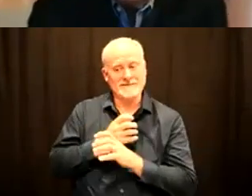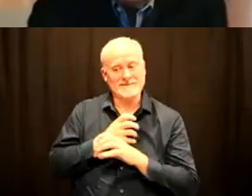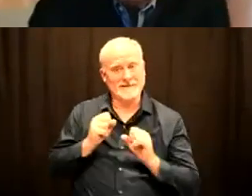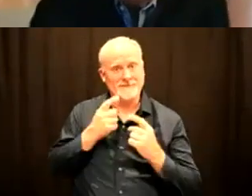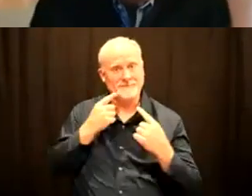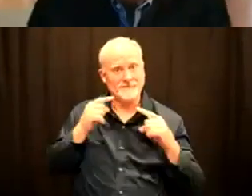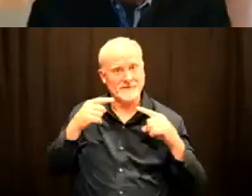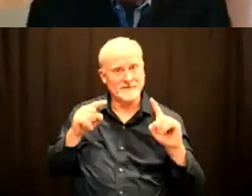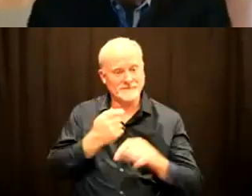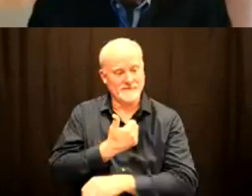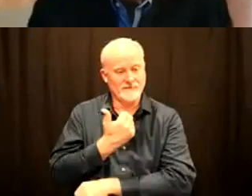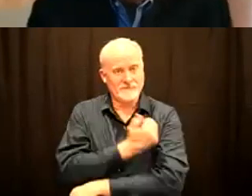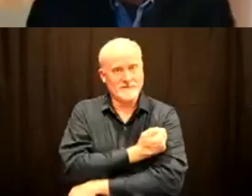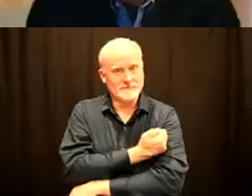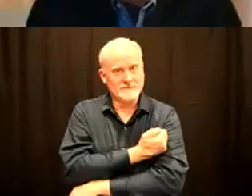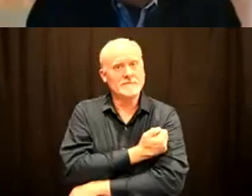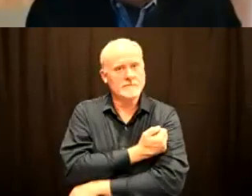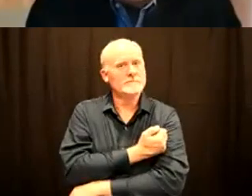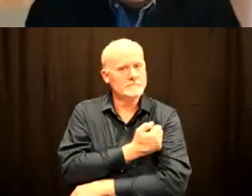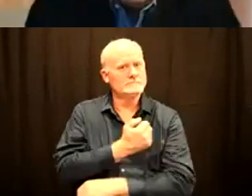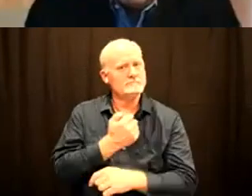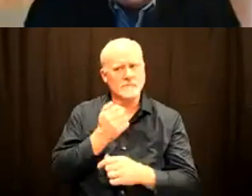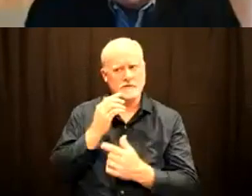is coming and you'll hear more about this tonight